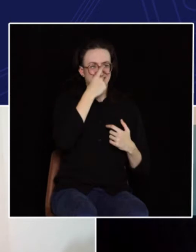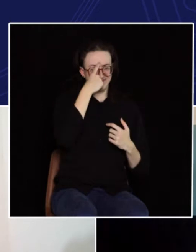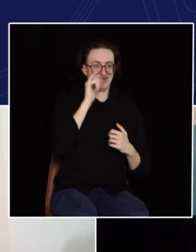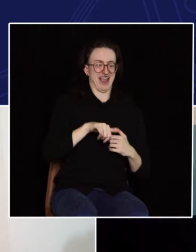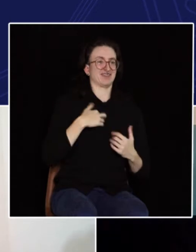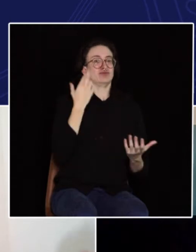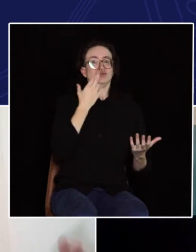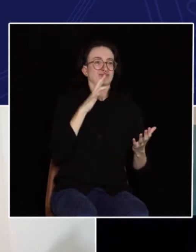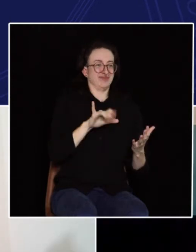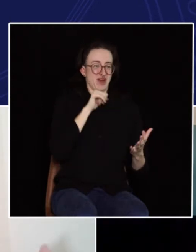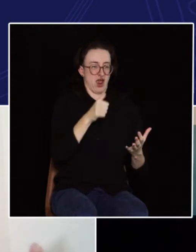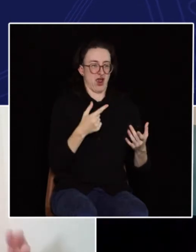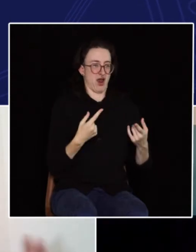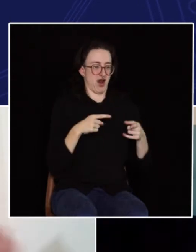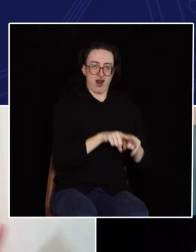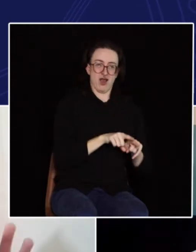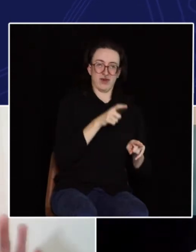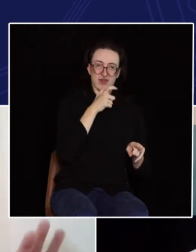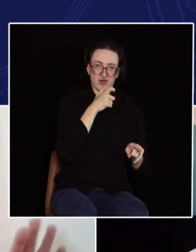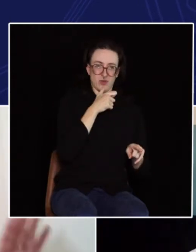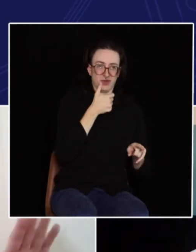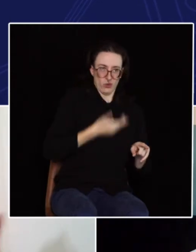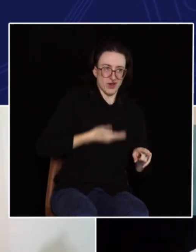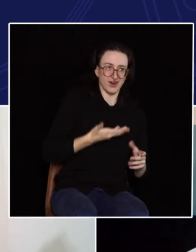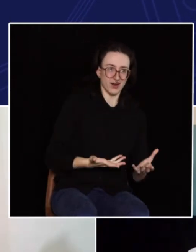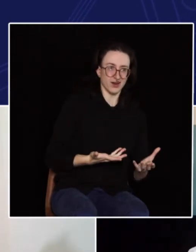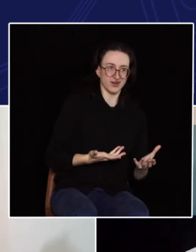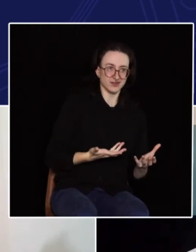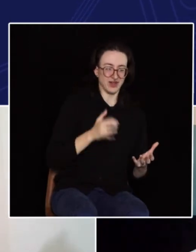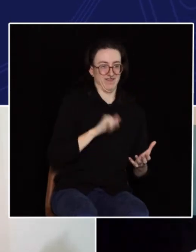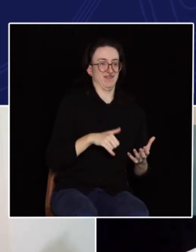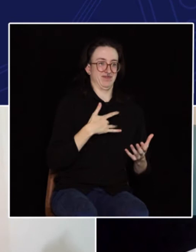So that's kind of -- I think it's not aligned with who I am.